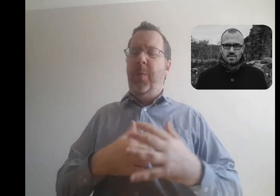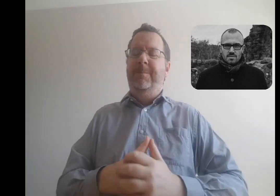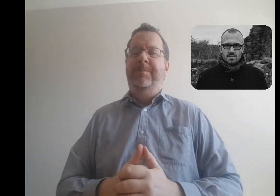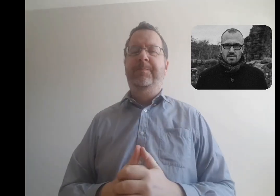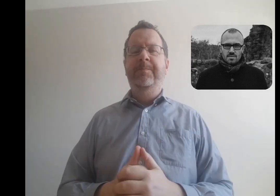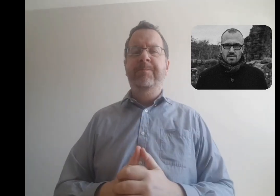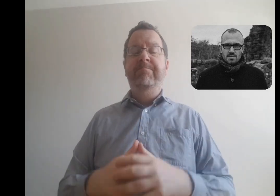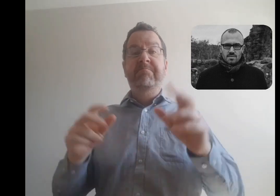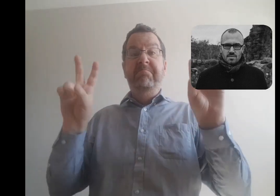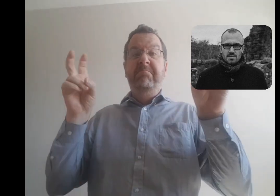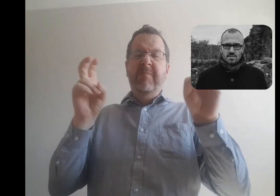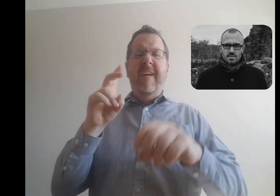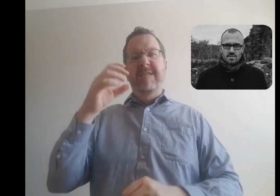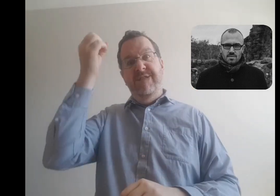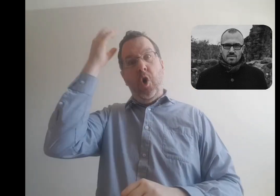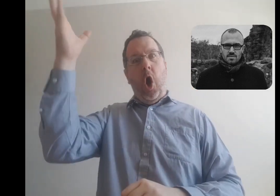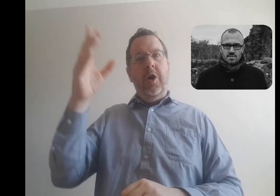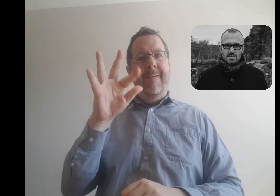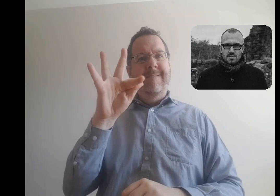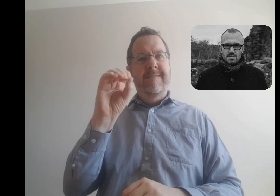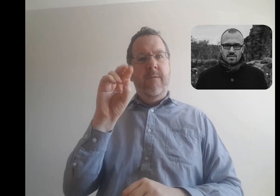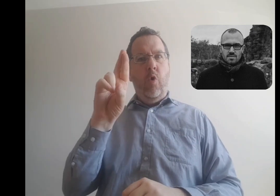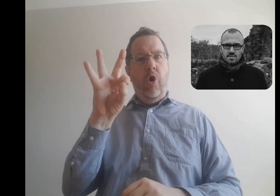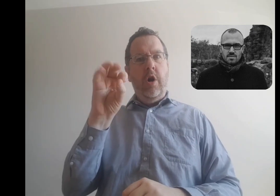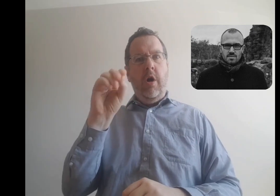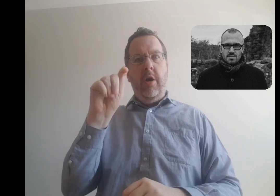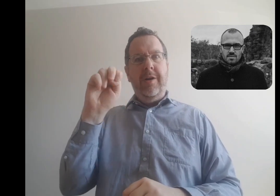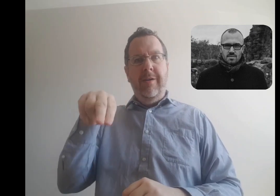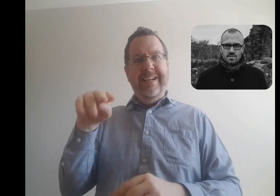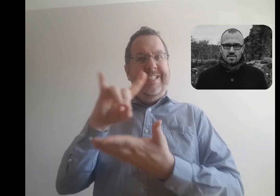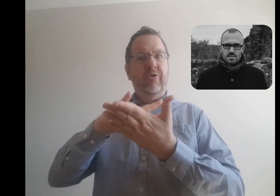The term "forgotten history" is often bandied around, not least by myself,